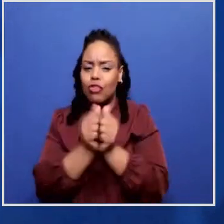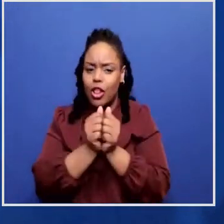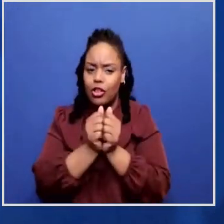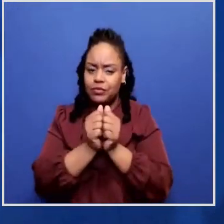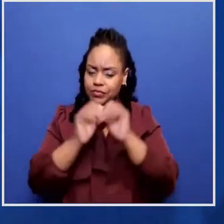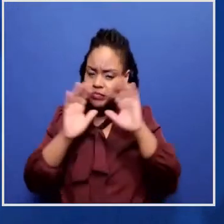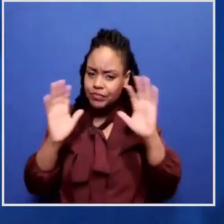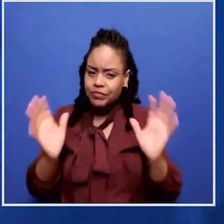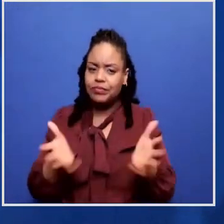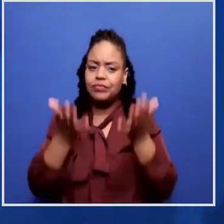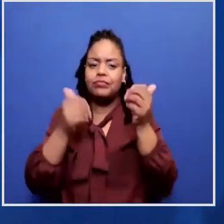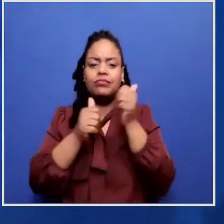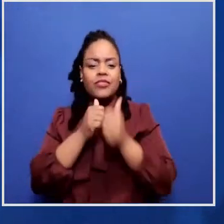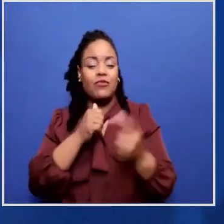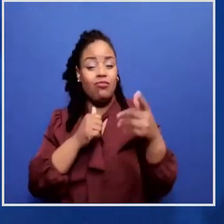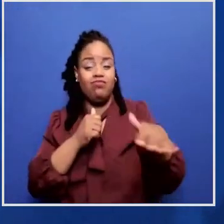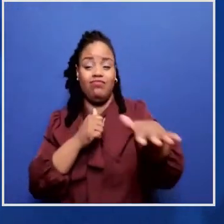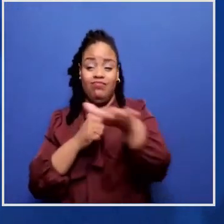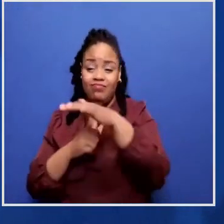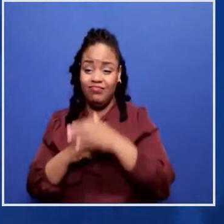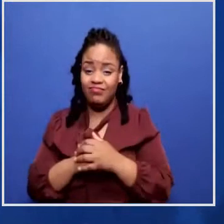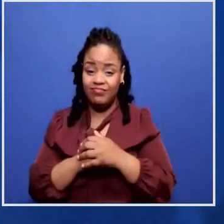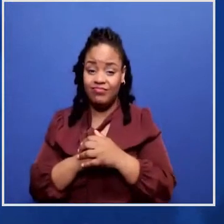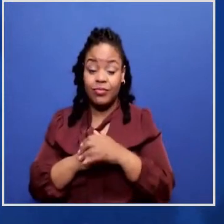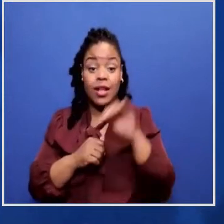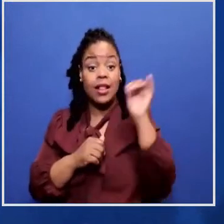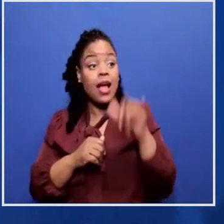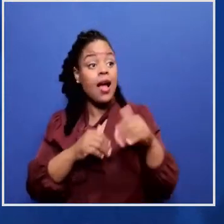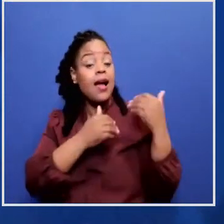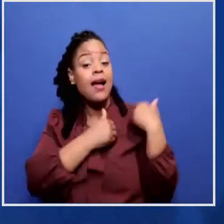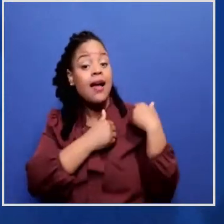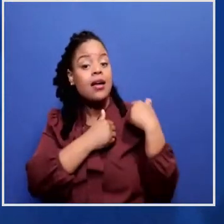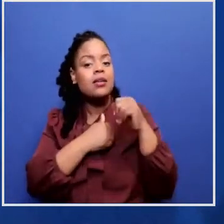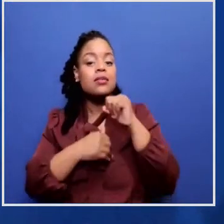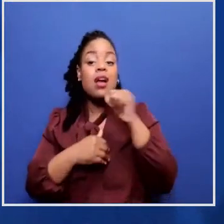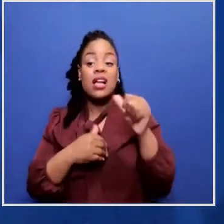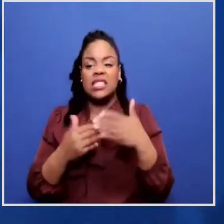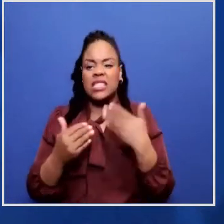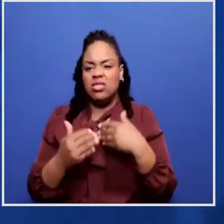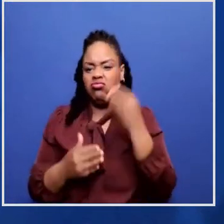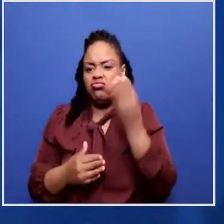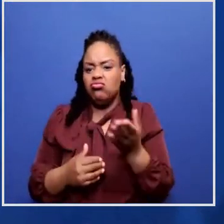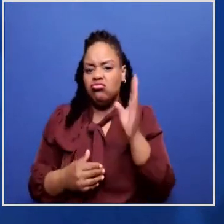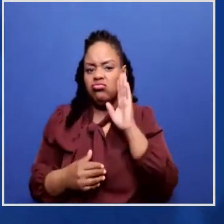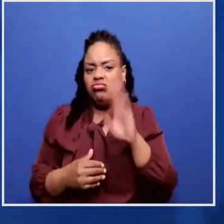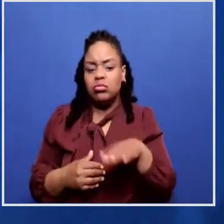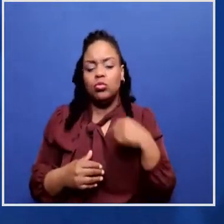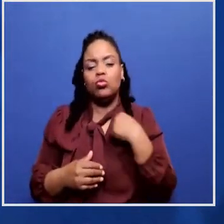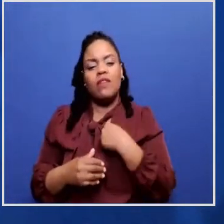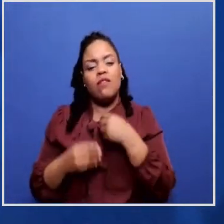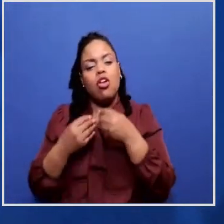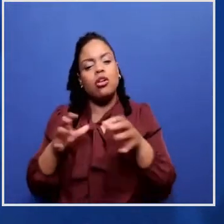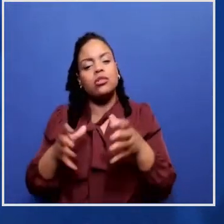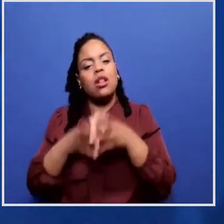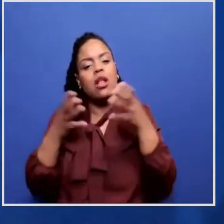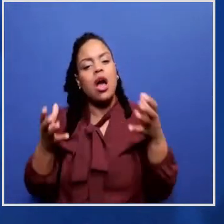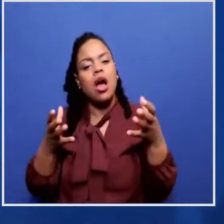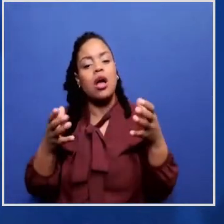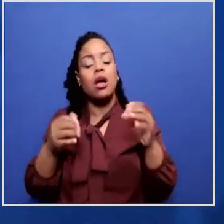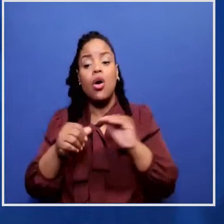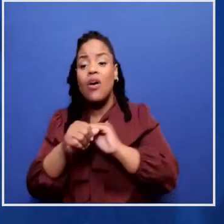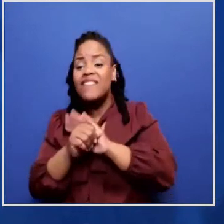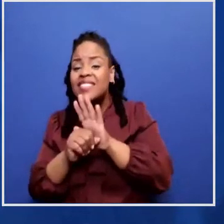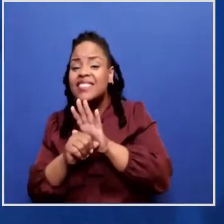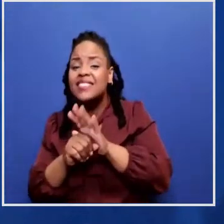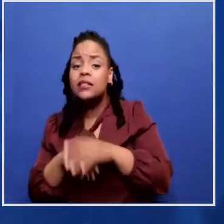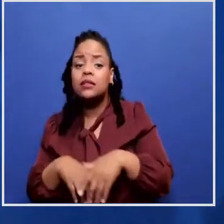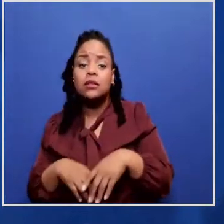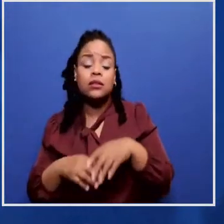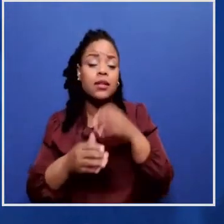LIFT UP ALL OUR PEOPLE. IT